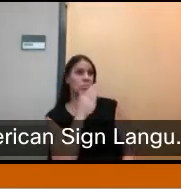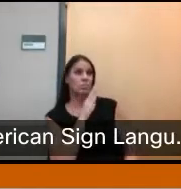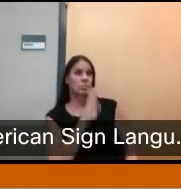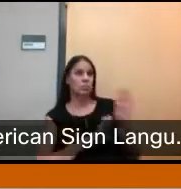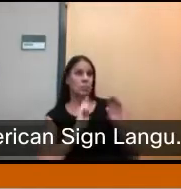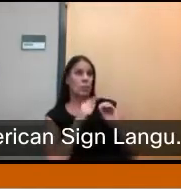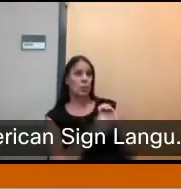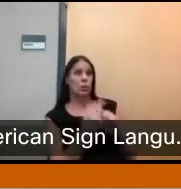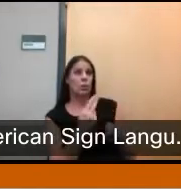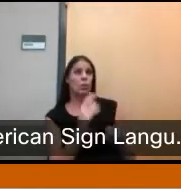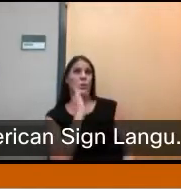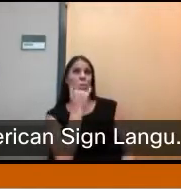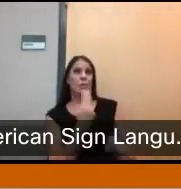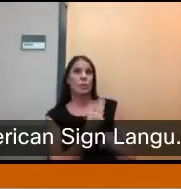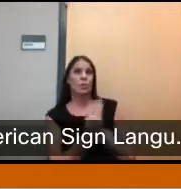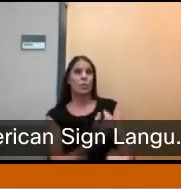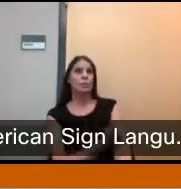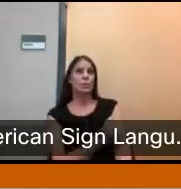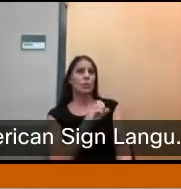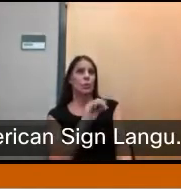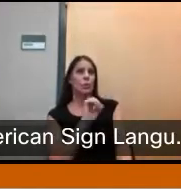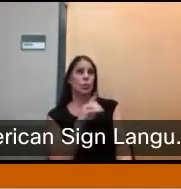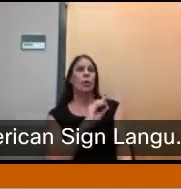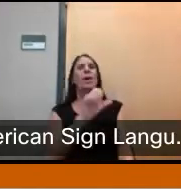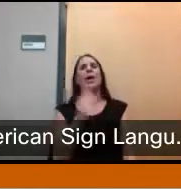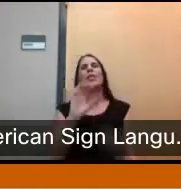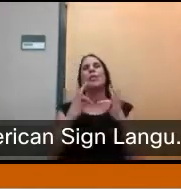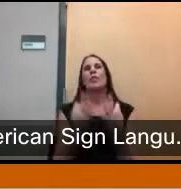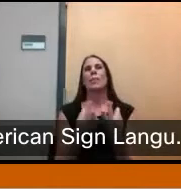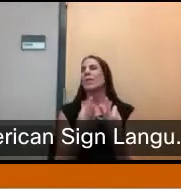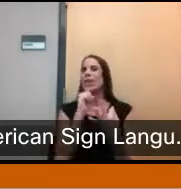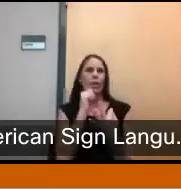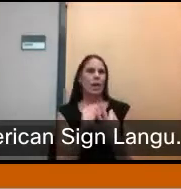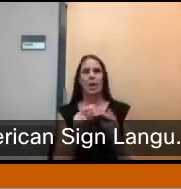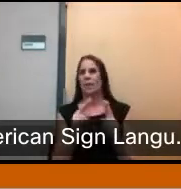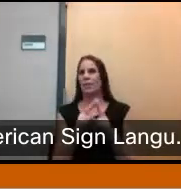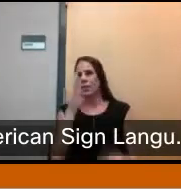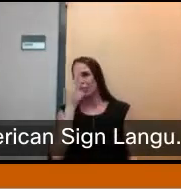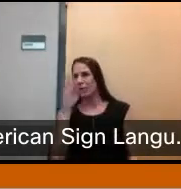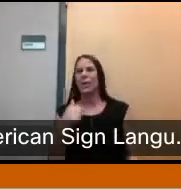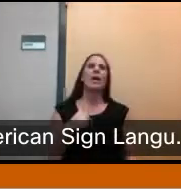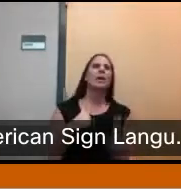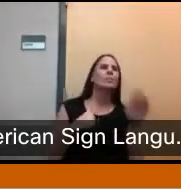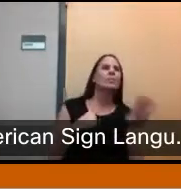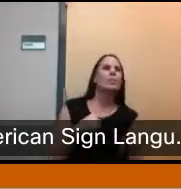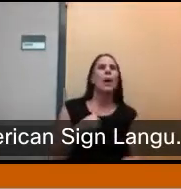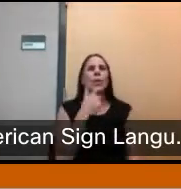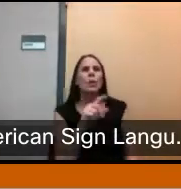Other families are much more indirect and it'd be like, you know, I was watching a TV show last night and this person was misusing opioids.